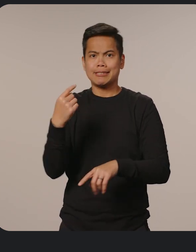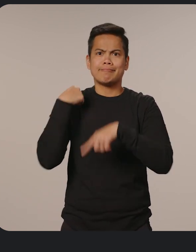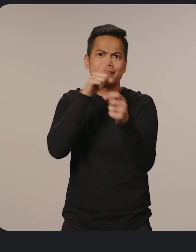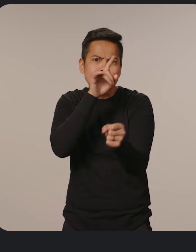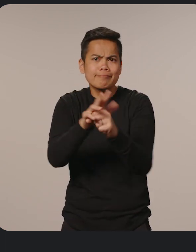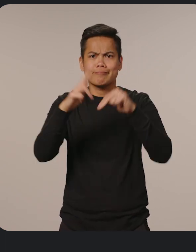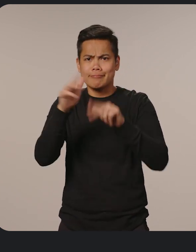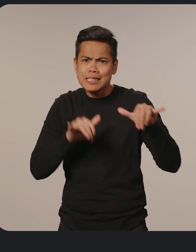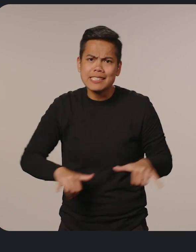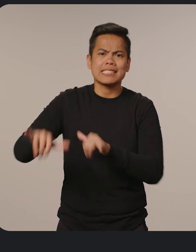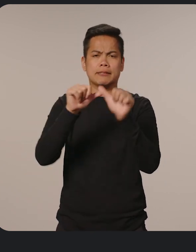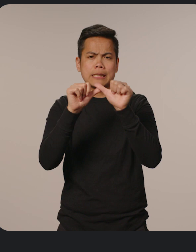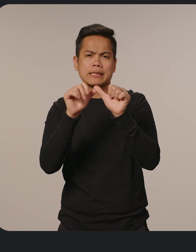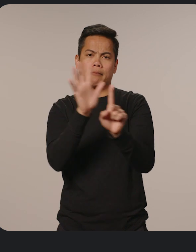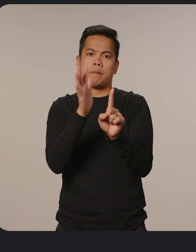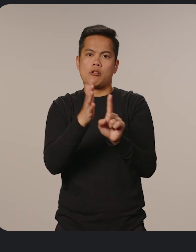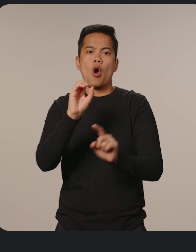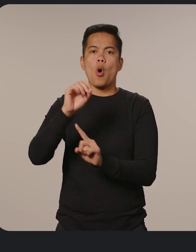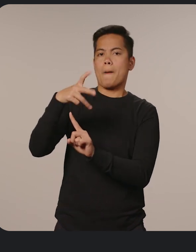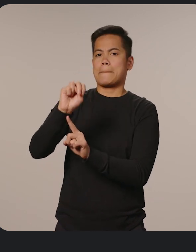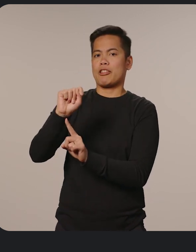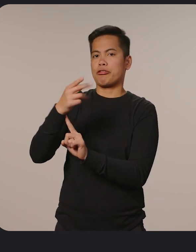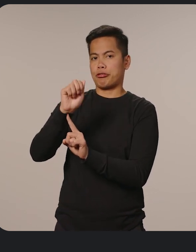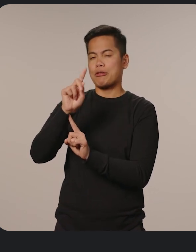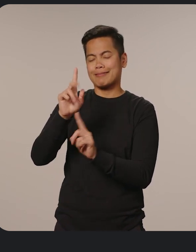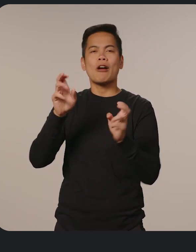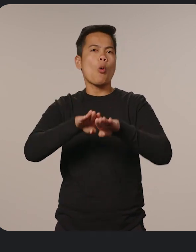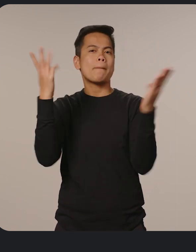including maintaining the popular OpenThread open source project.